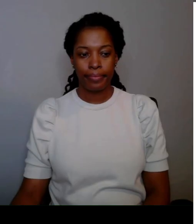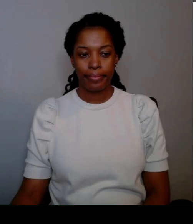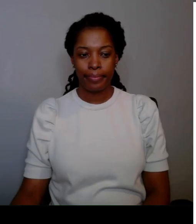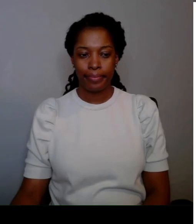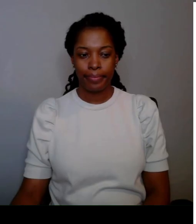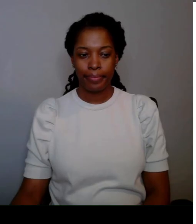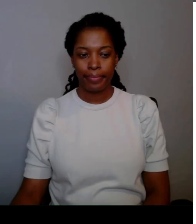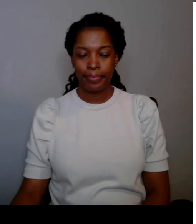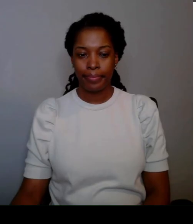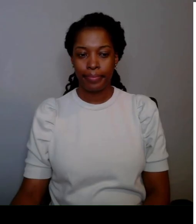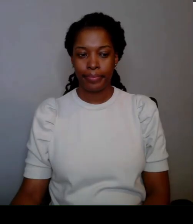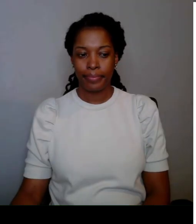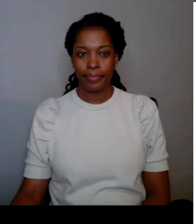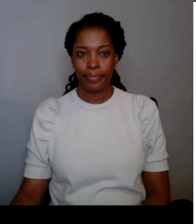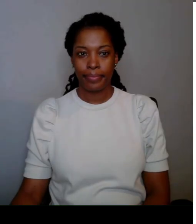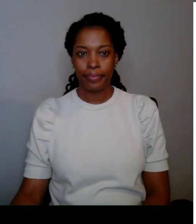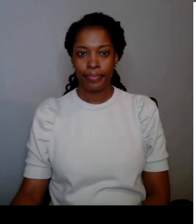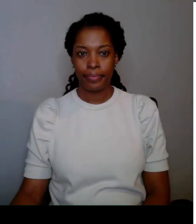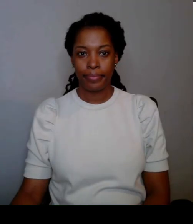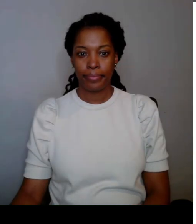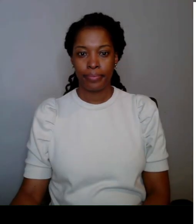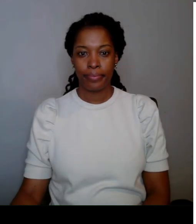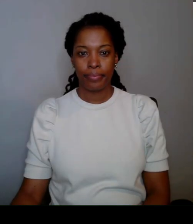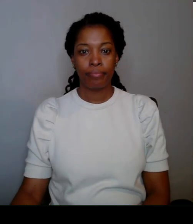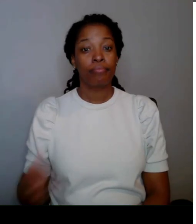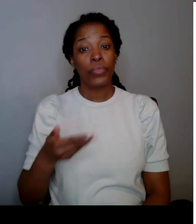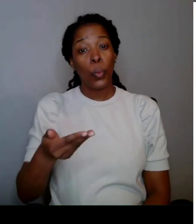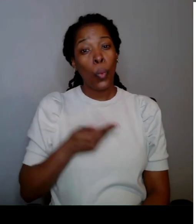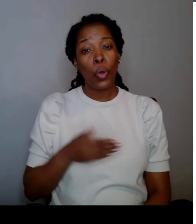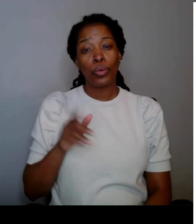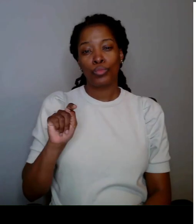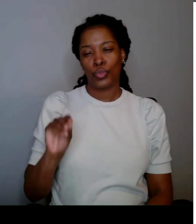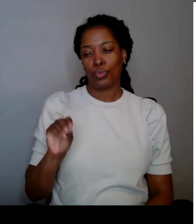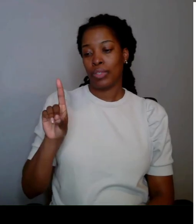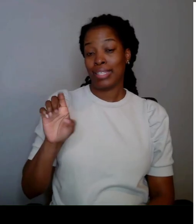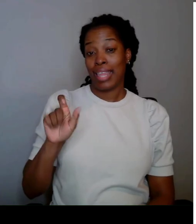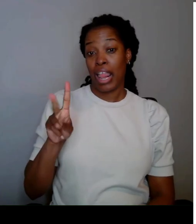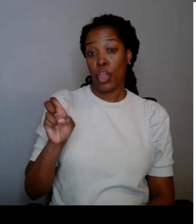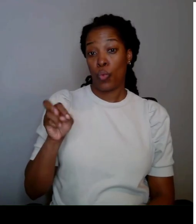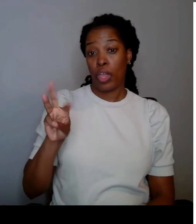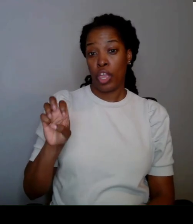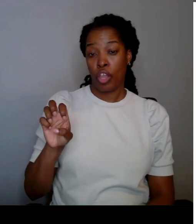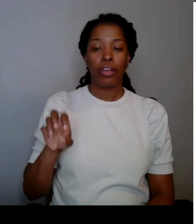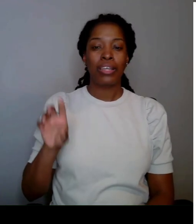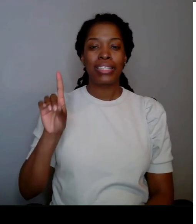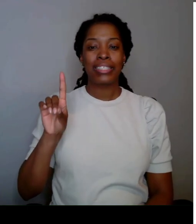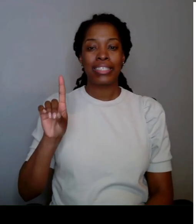Welcome to the Delaware Division of Vocational Rehabilitation. self-employment Services overview.